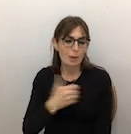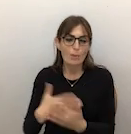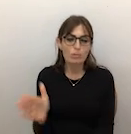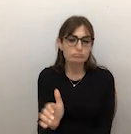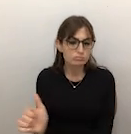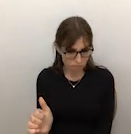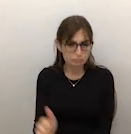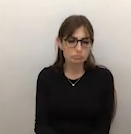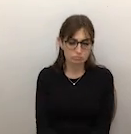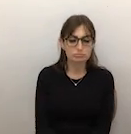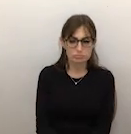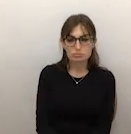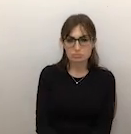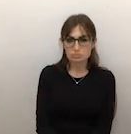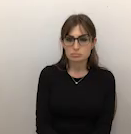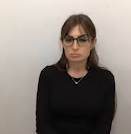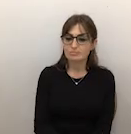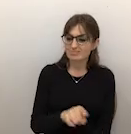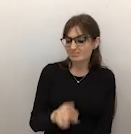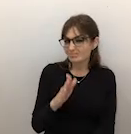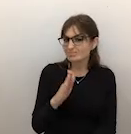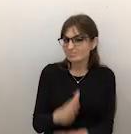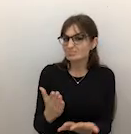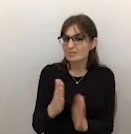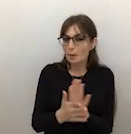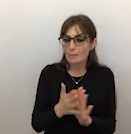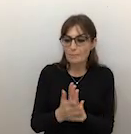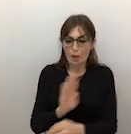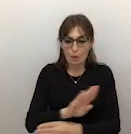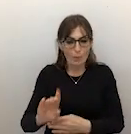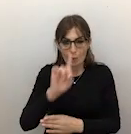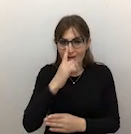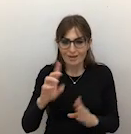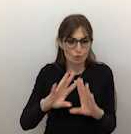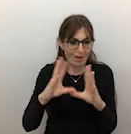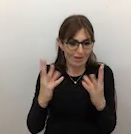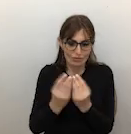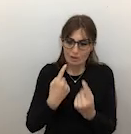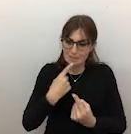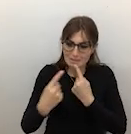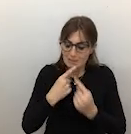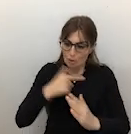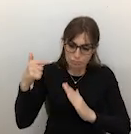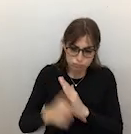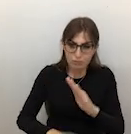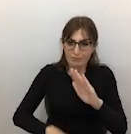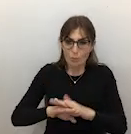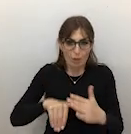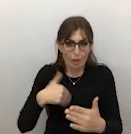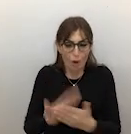effectively and efficiently. In practise, boards may not be able to do all the detailed oversight work in full board